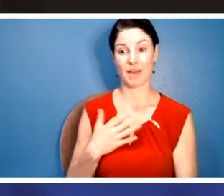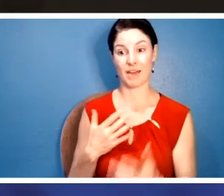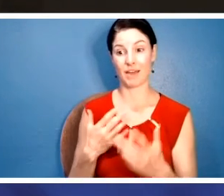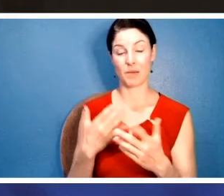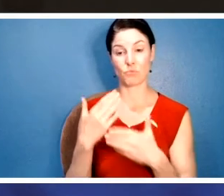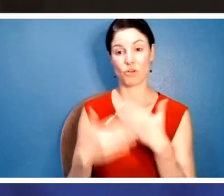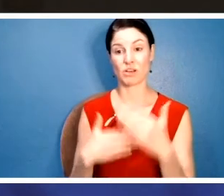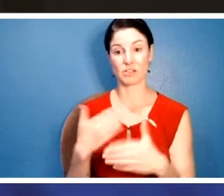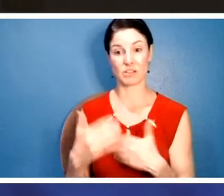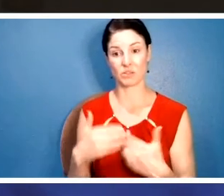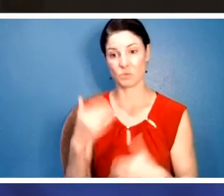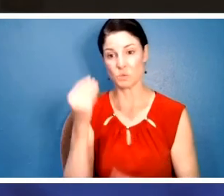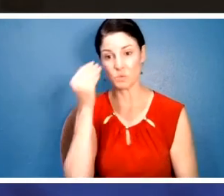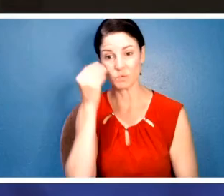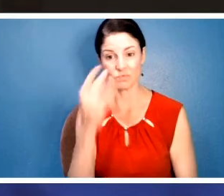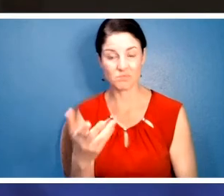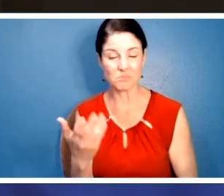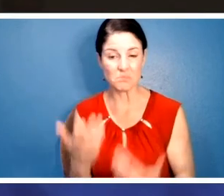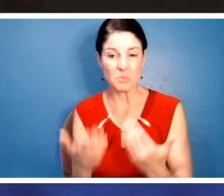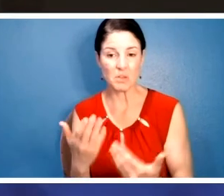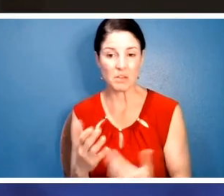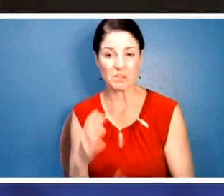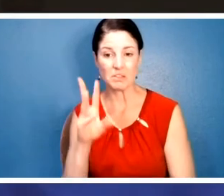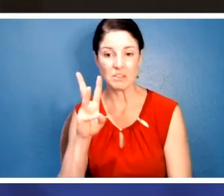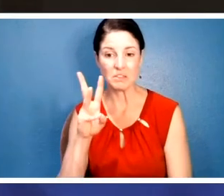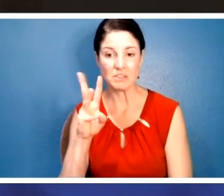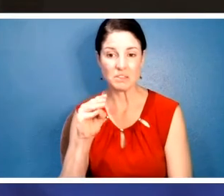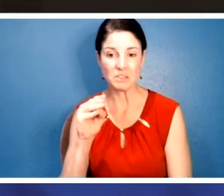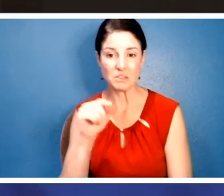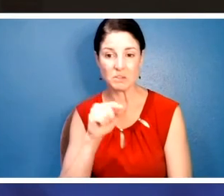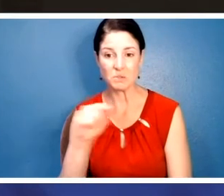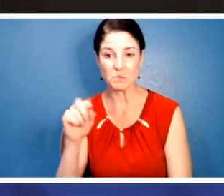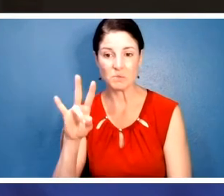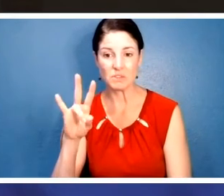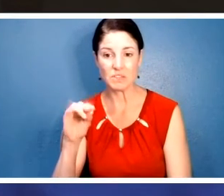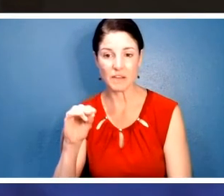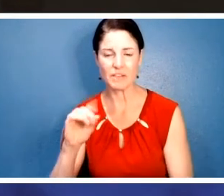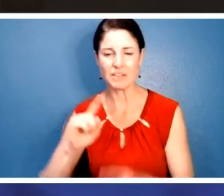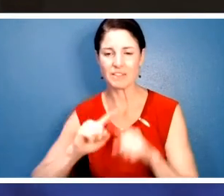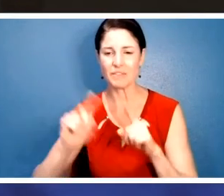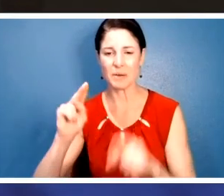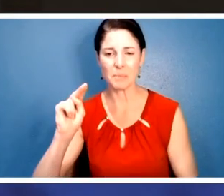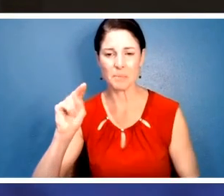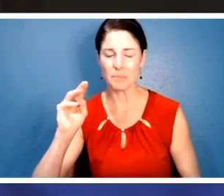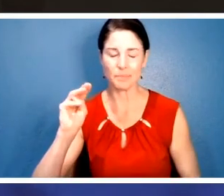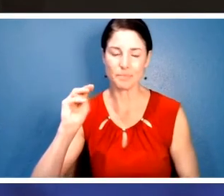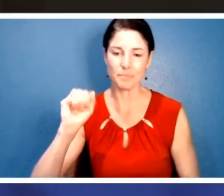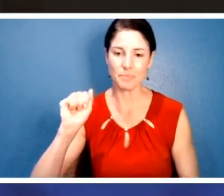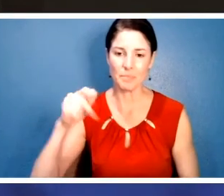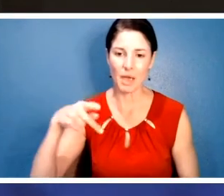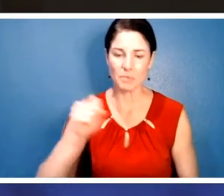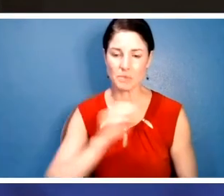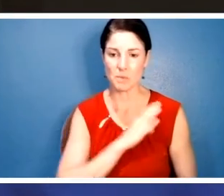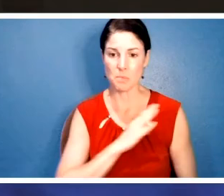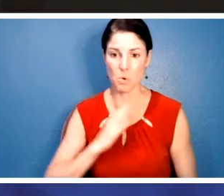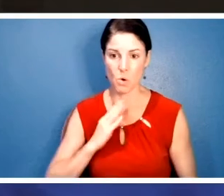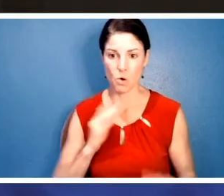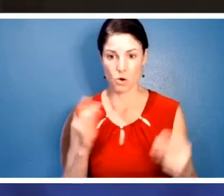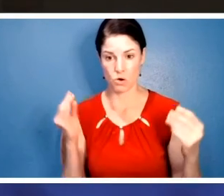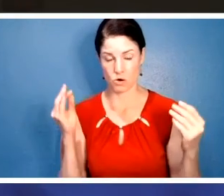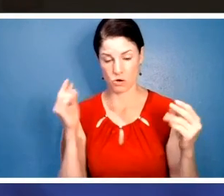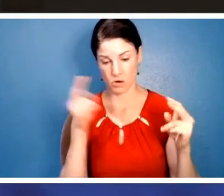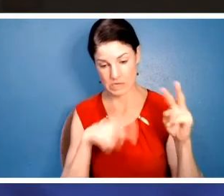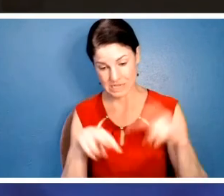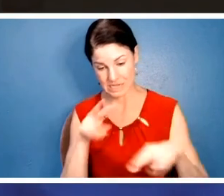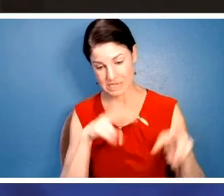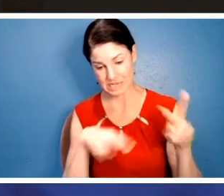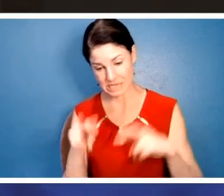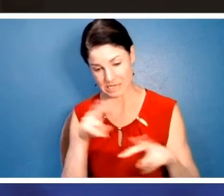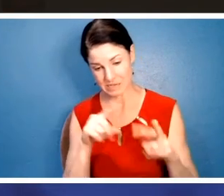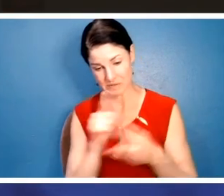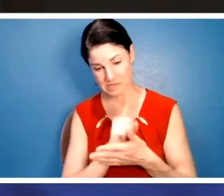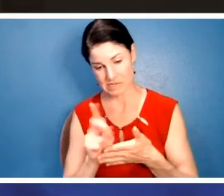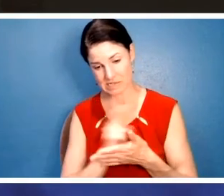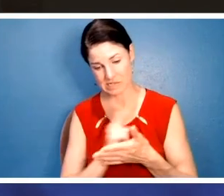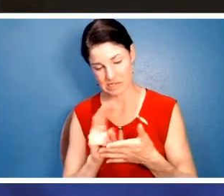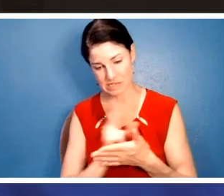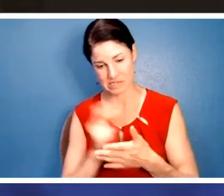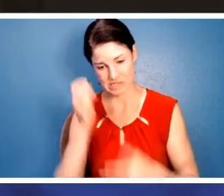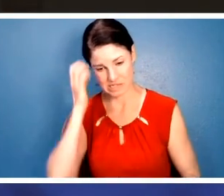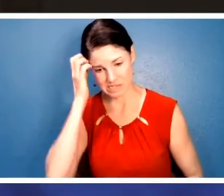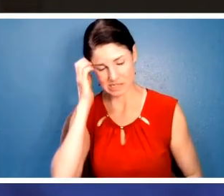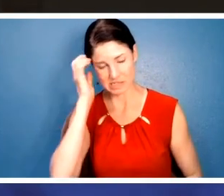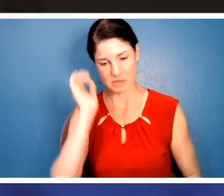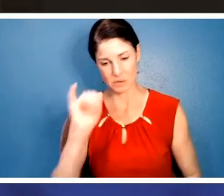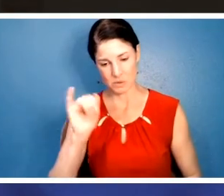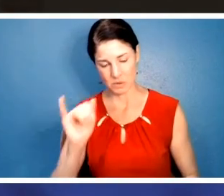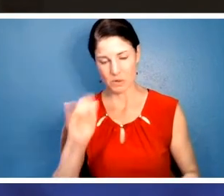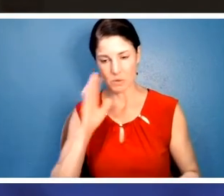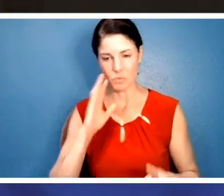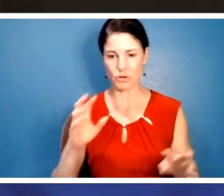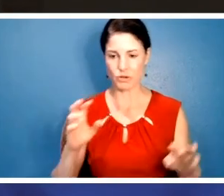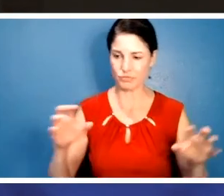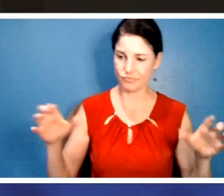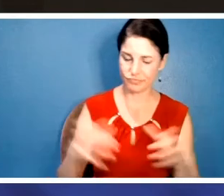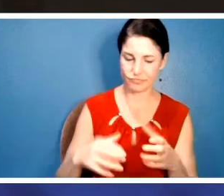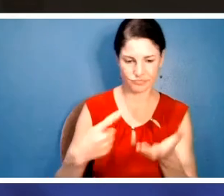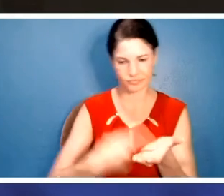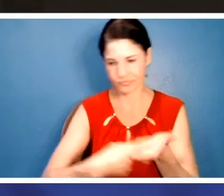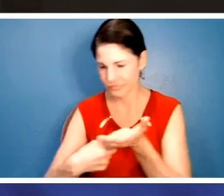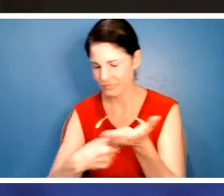SacGov: i'm guessing probably 60 to 70 iterative maps that the Board was considering over the course of several weeks, and you know you would have deliberations or conversations about one set of.